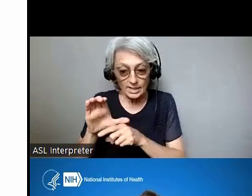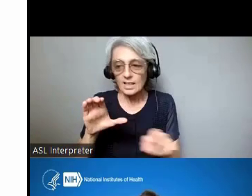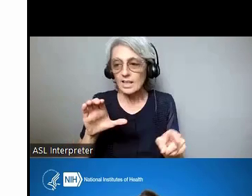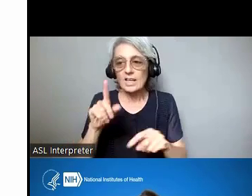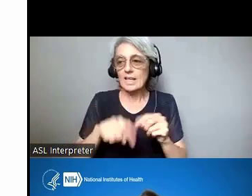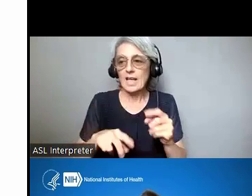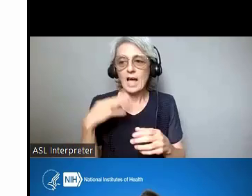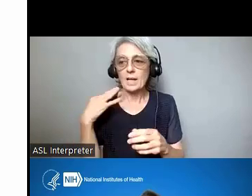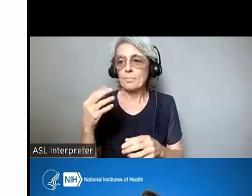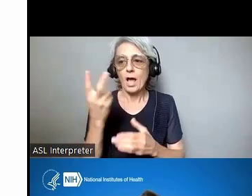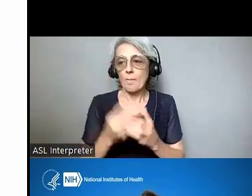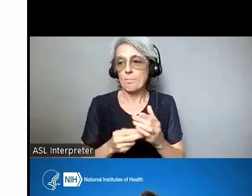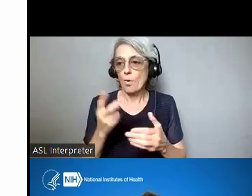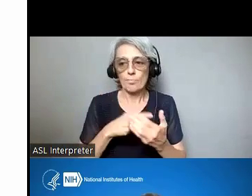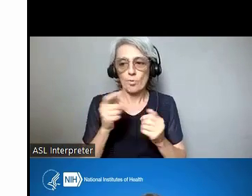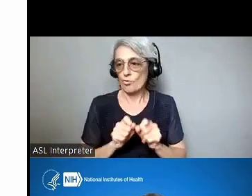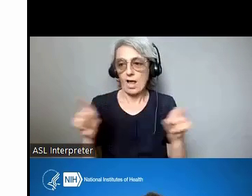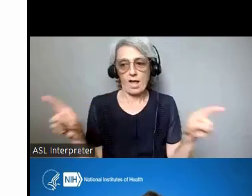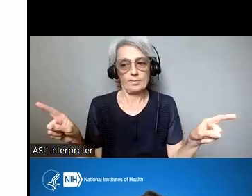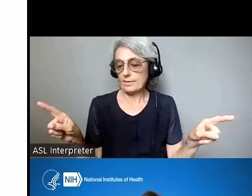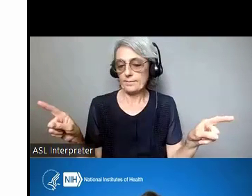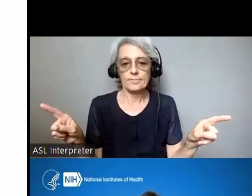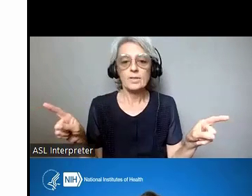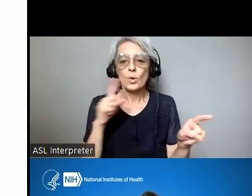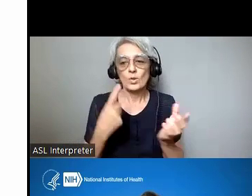and we'll review this again as we move through the slides.